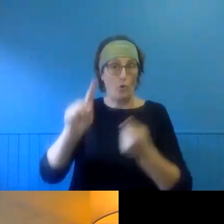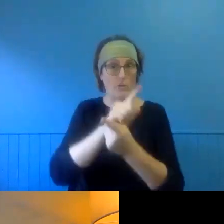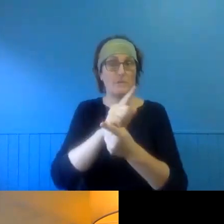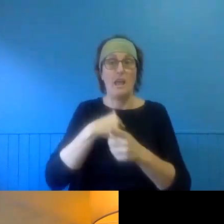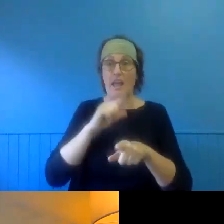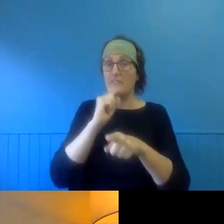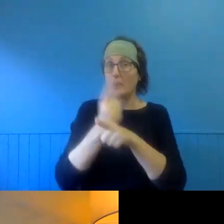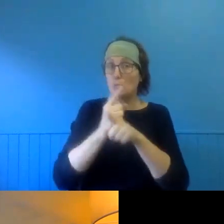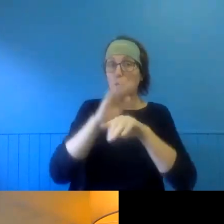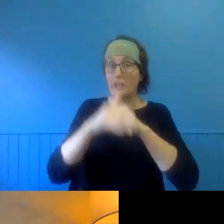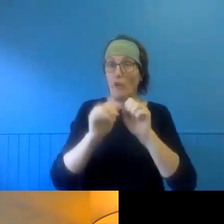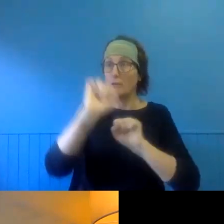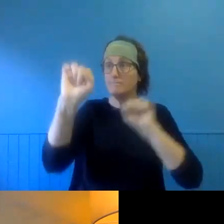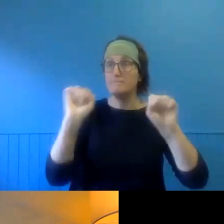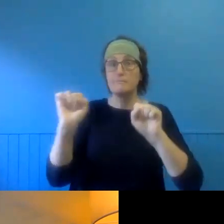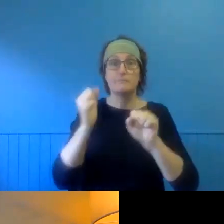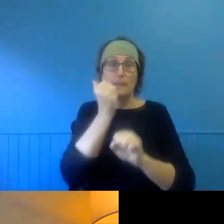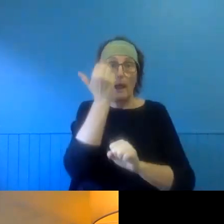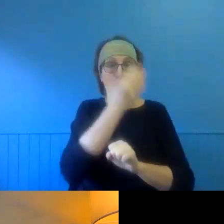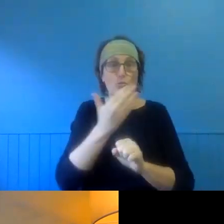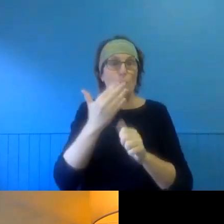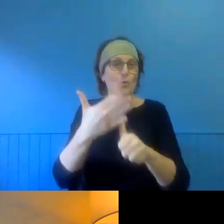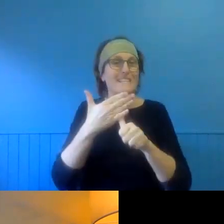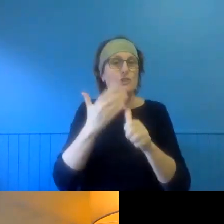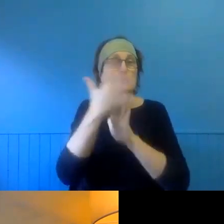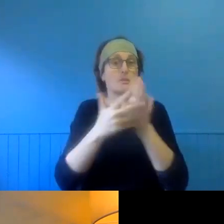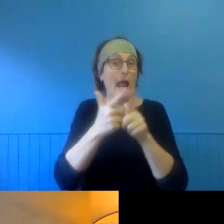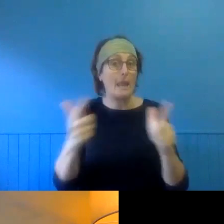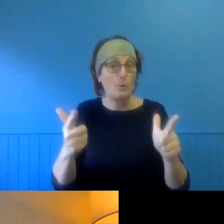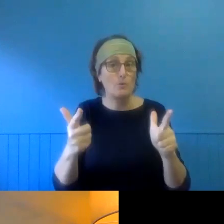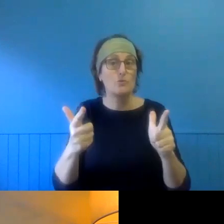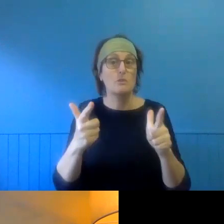Indigenous sign language at that event. For me, it was very